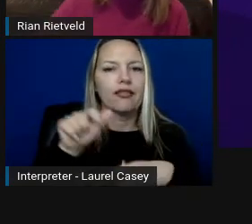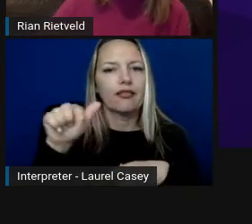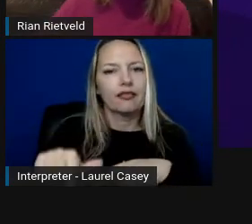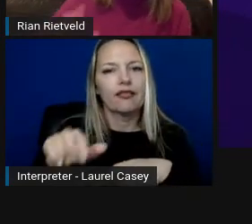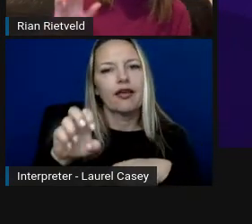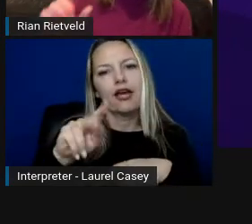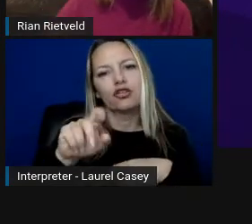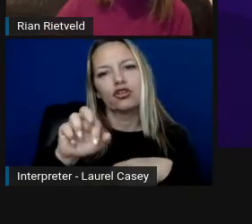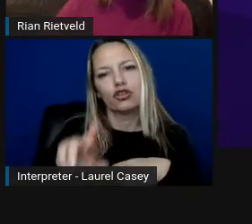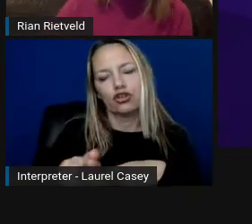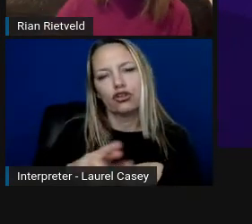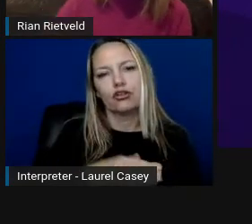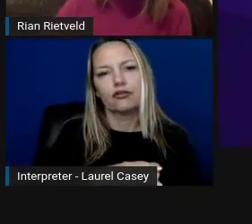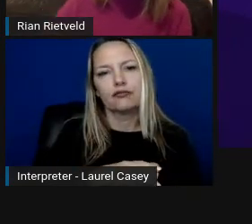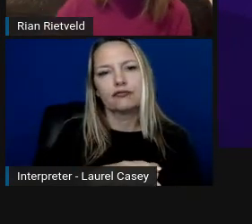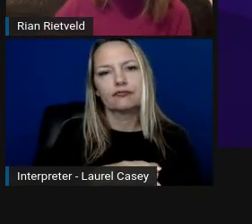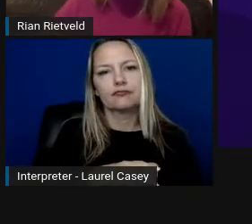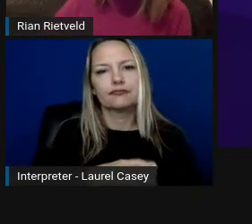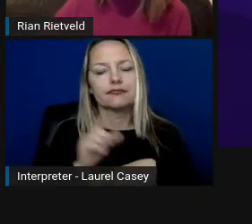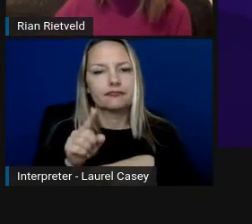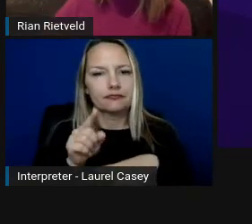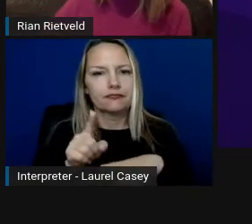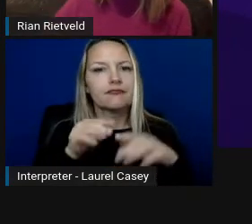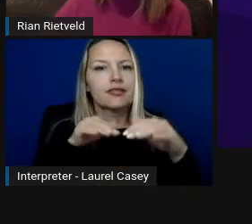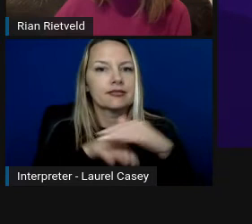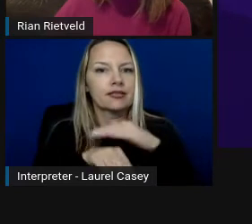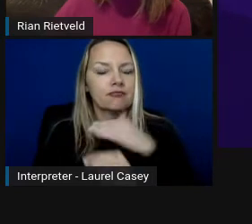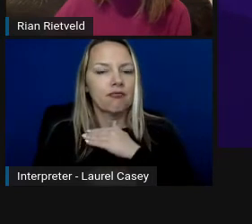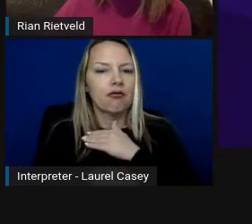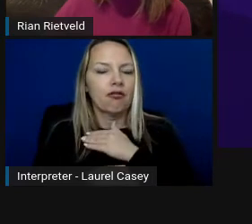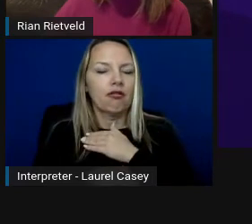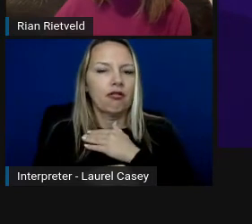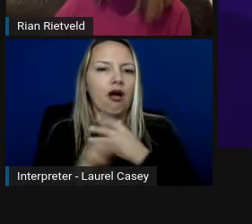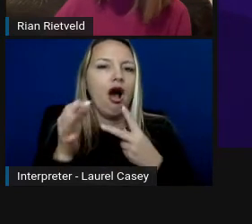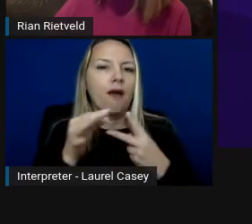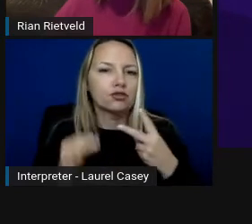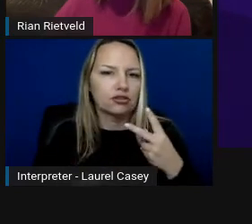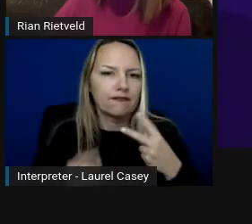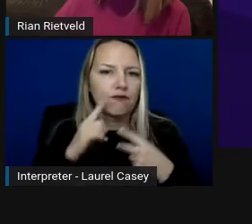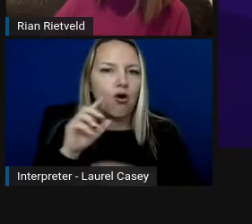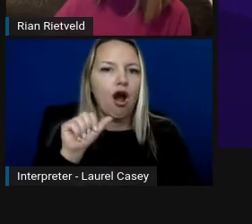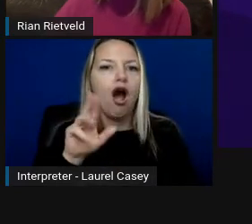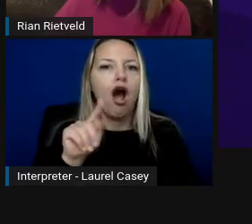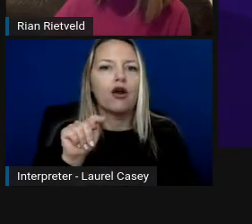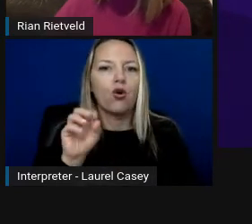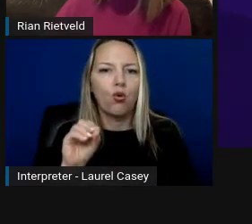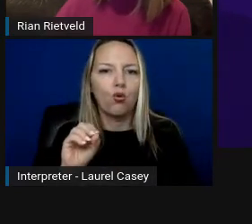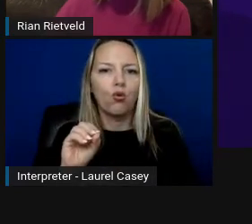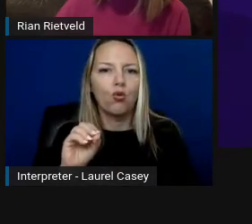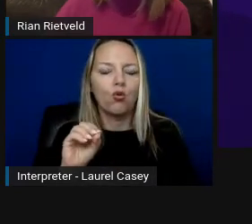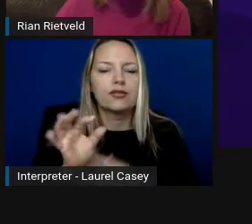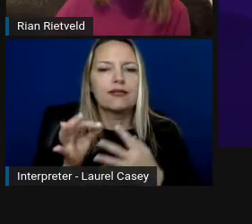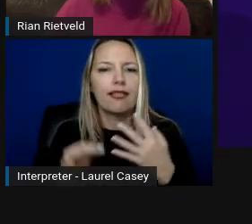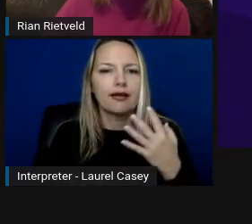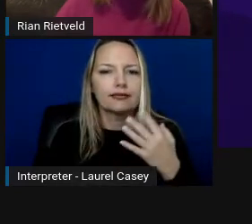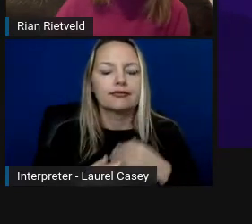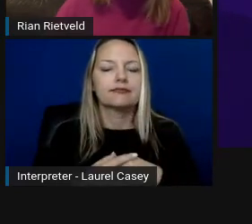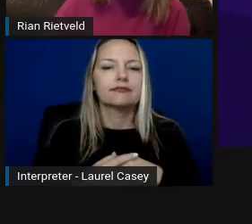This is an accessible alternative for auto-select, for example,